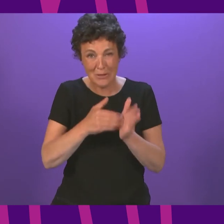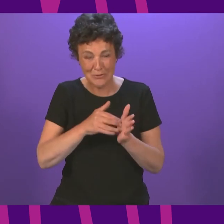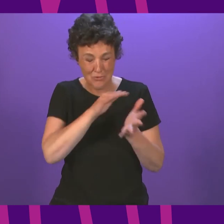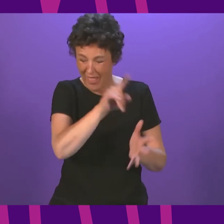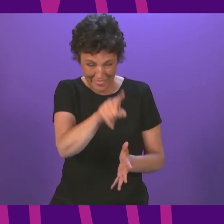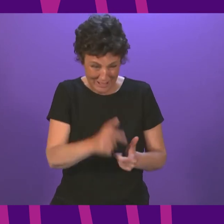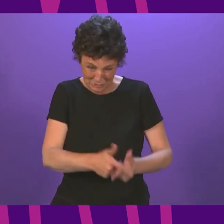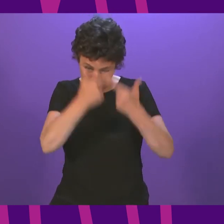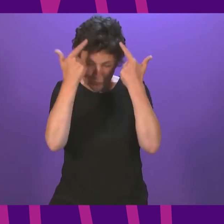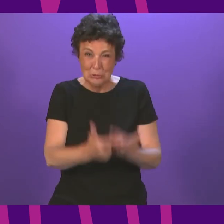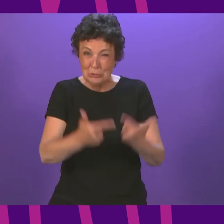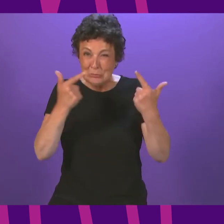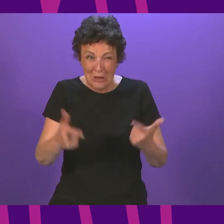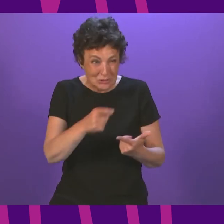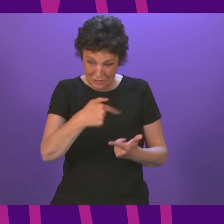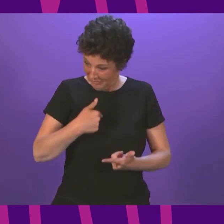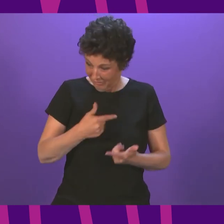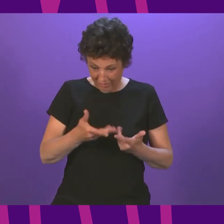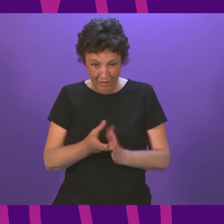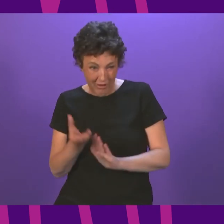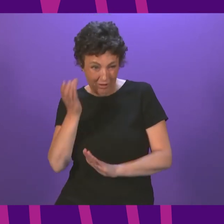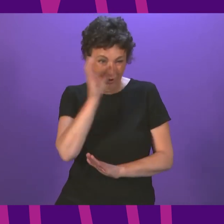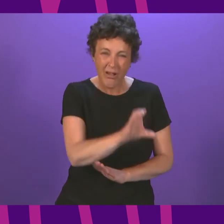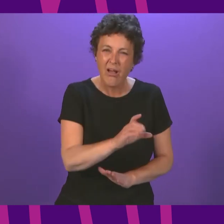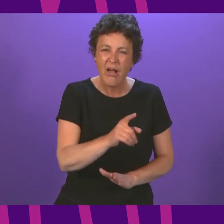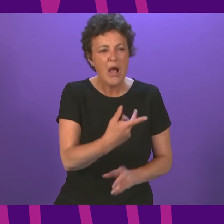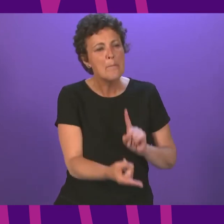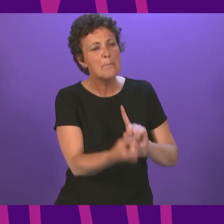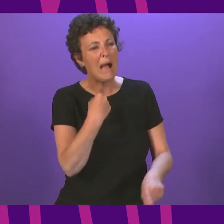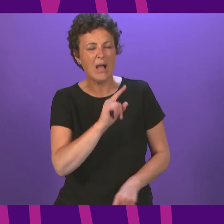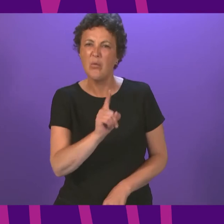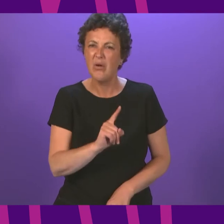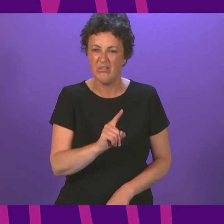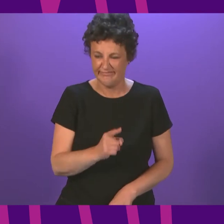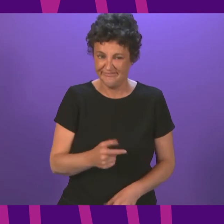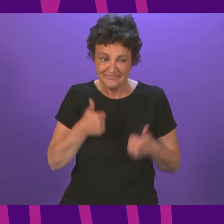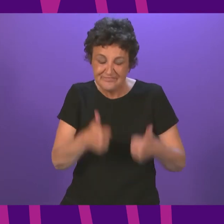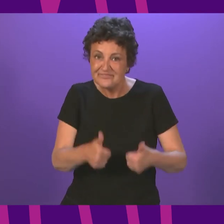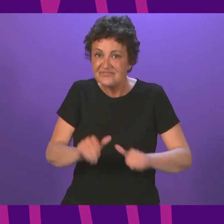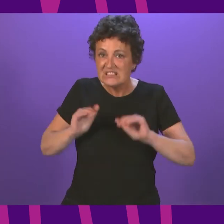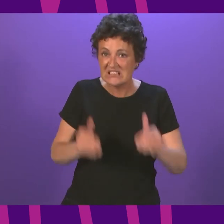amount of cash from the public sector in return for a disproportionately priced and inadequate service.